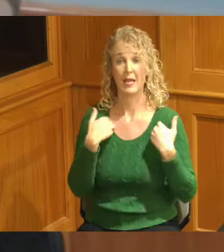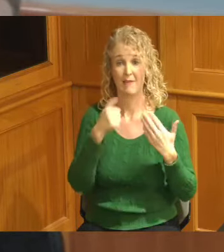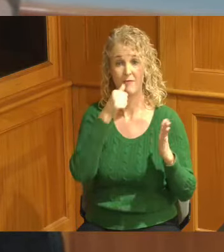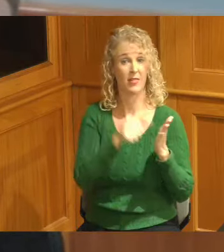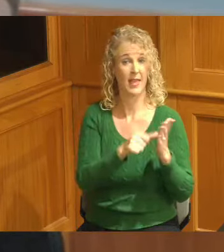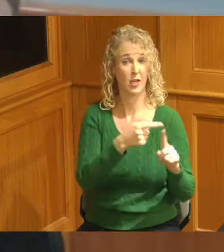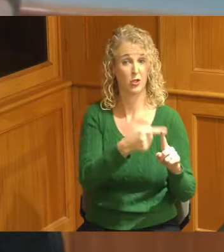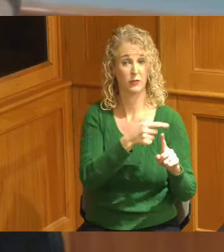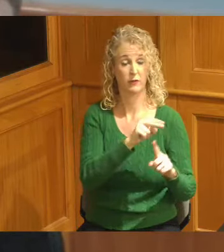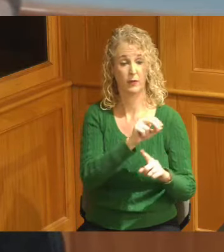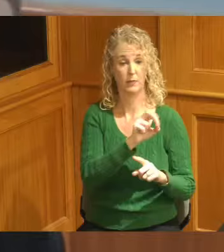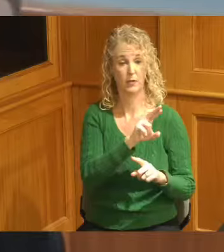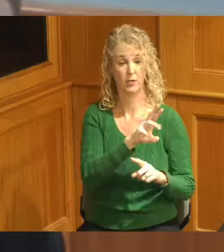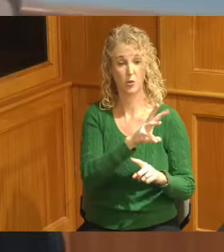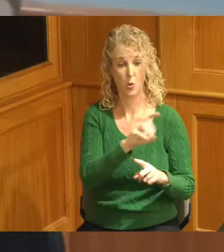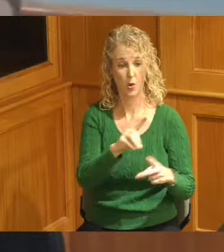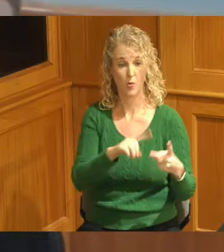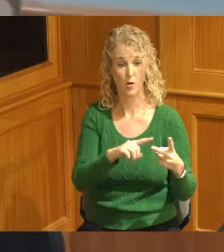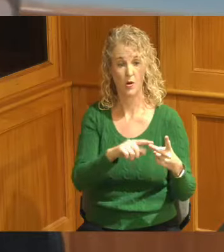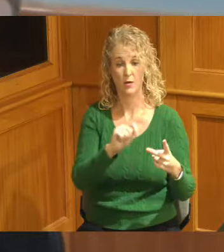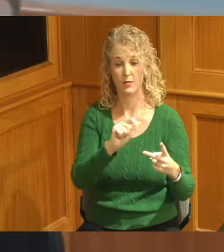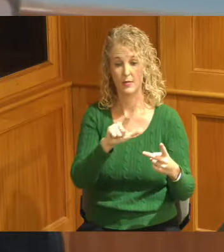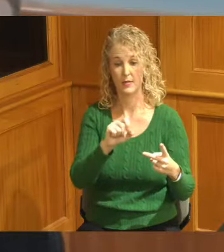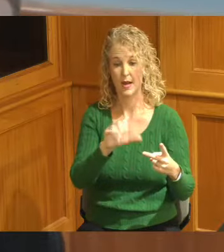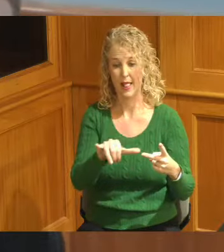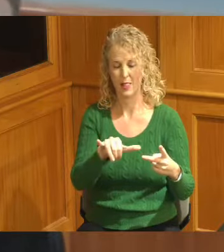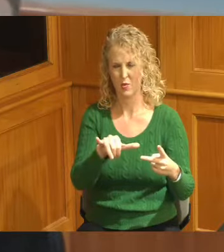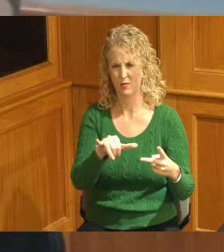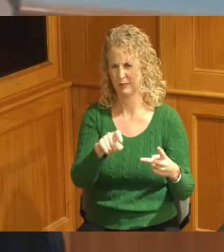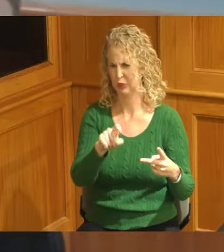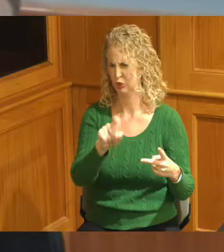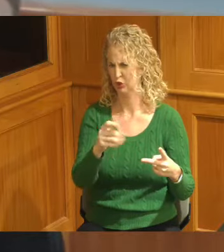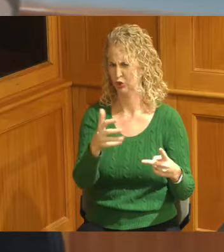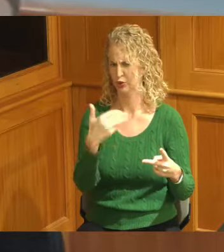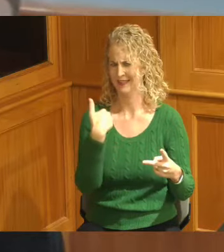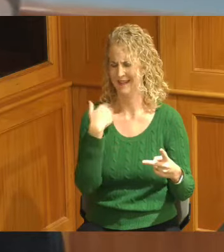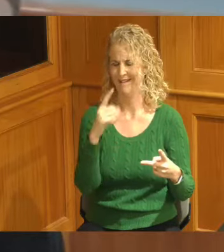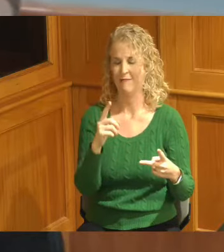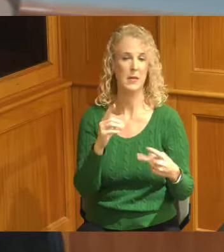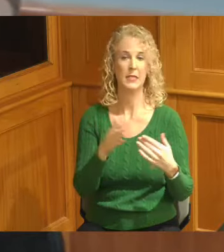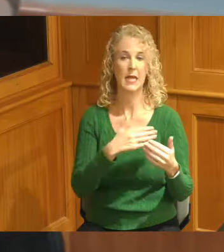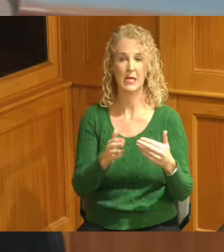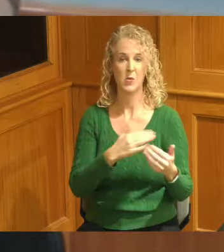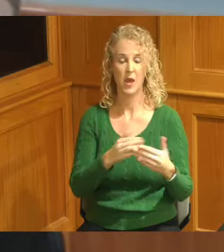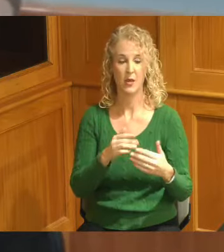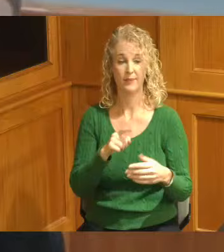and Alloy, which I think maybe were provided to you, but it's, I think, been a long-standing issue